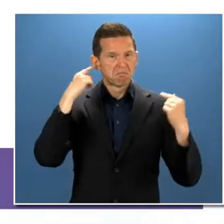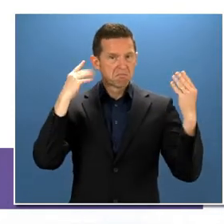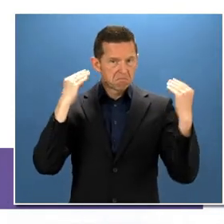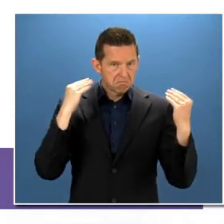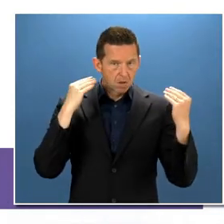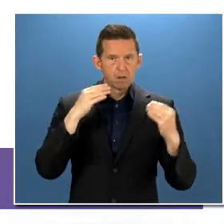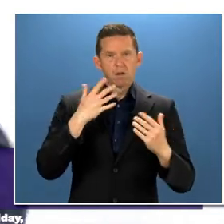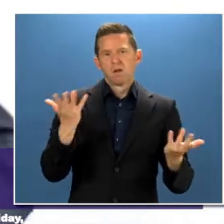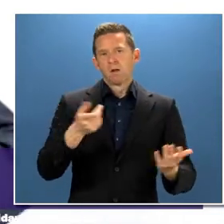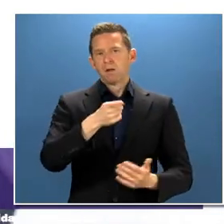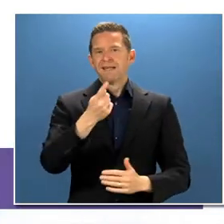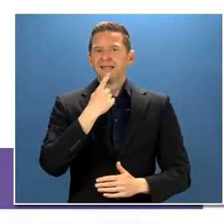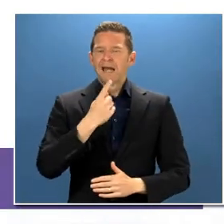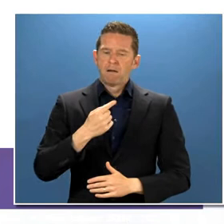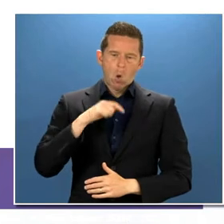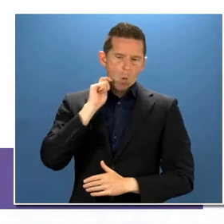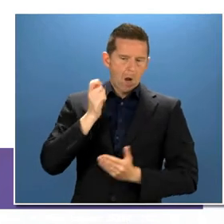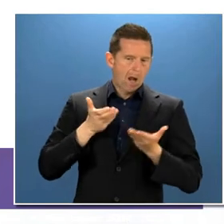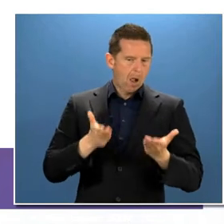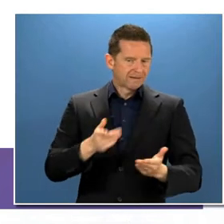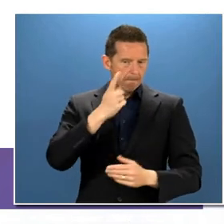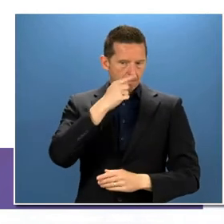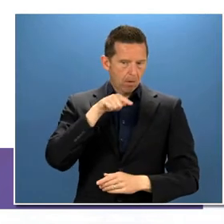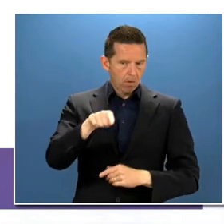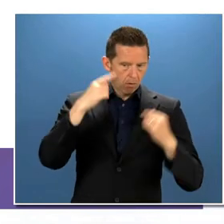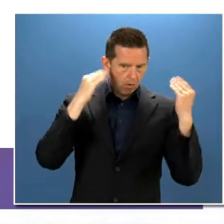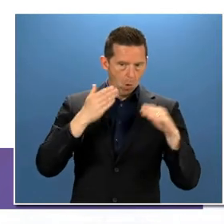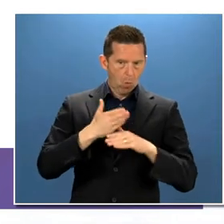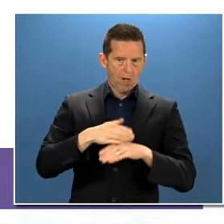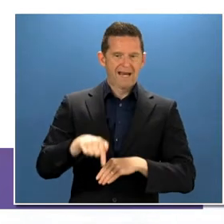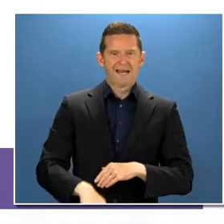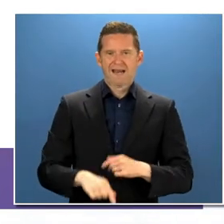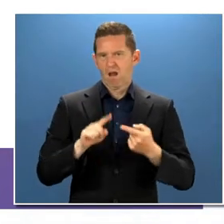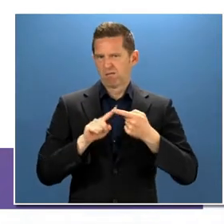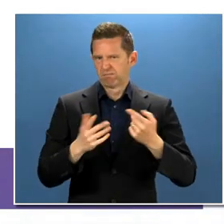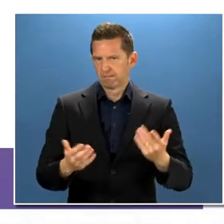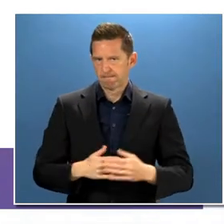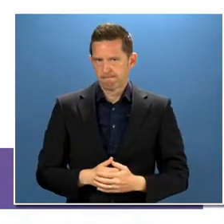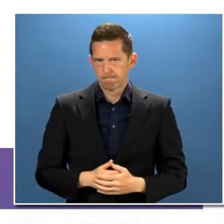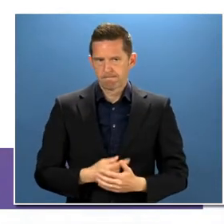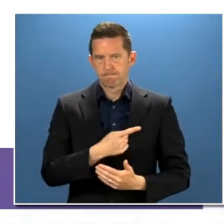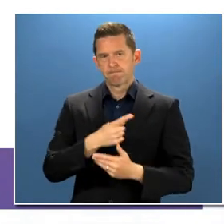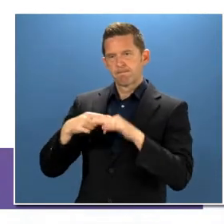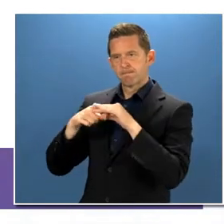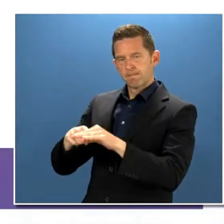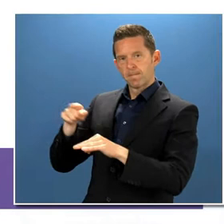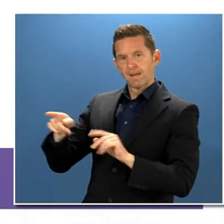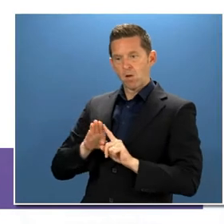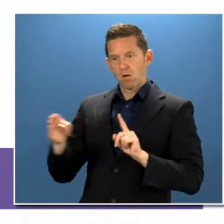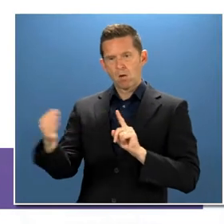going to allow people with that disability to work for us". Now, the indirect discrimination is a trickier area, and